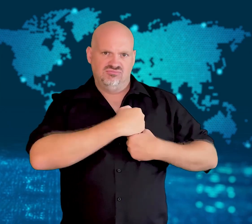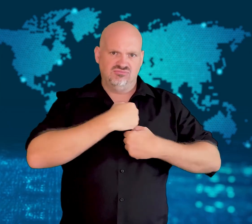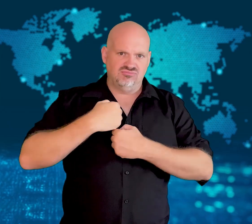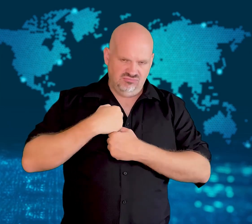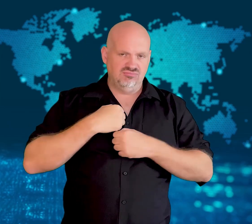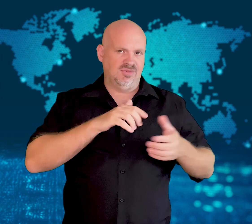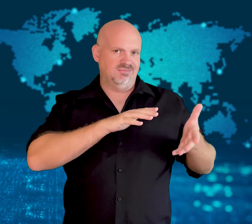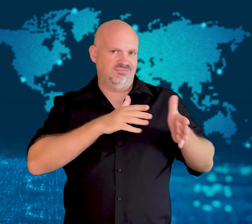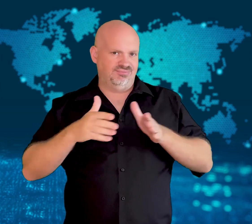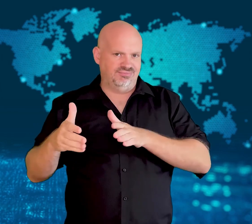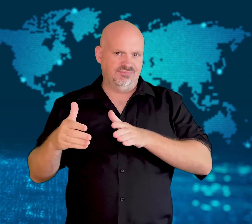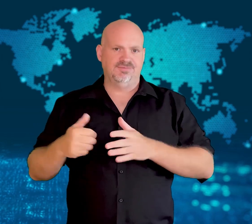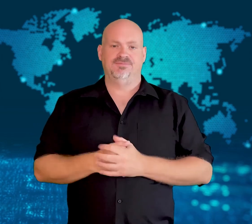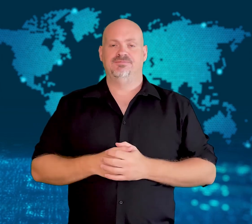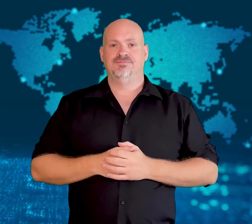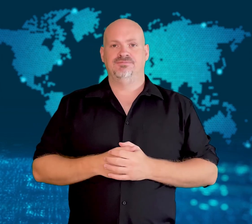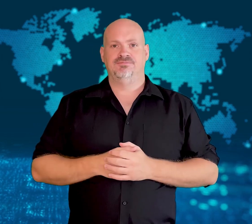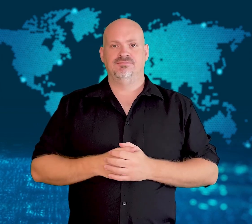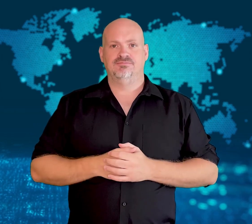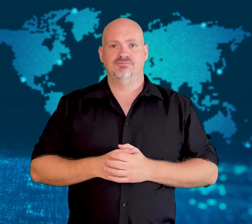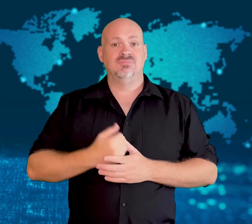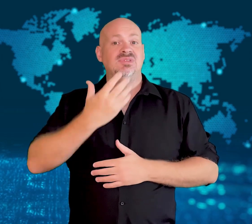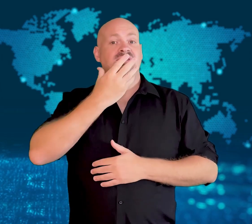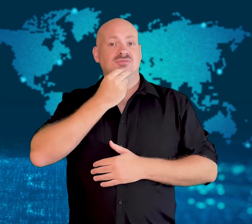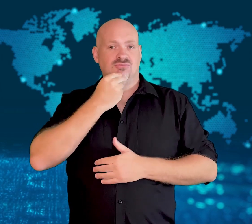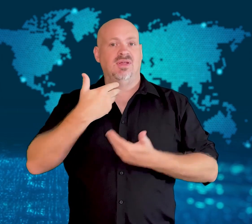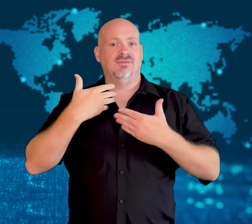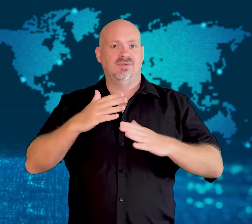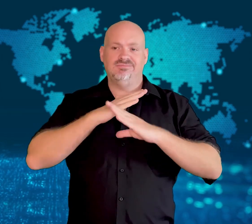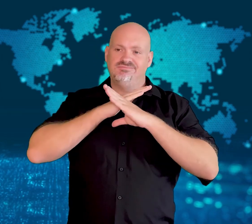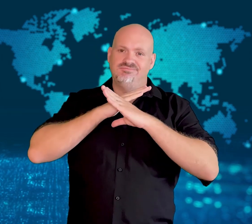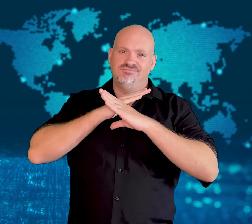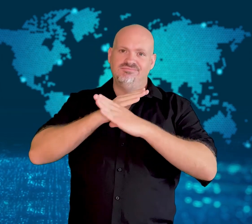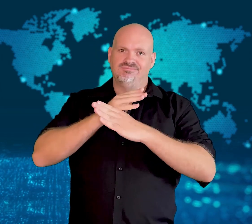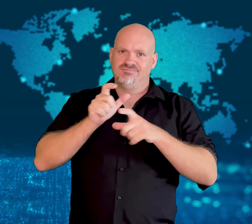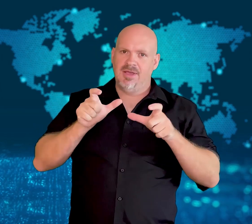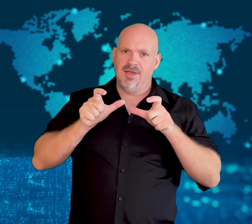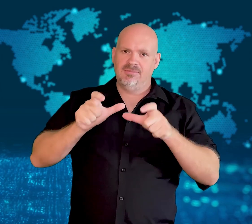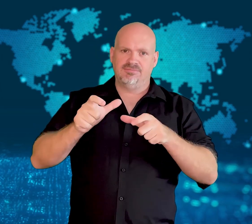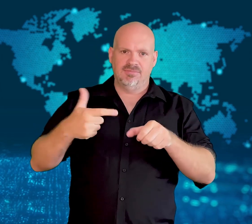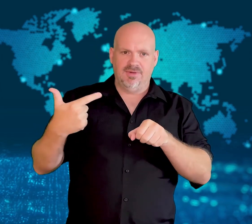Israel has also blocked fuel from crossing into Gaza,